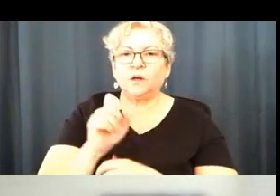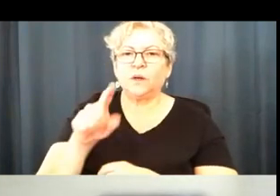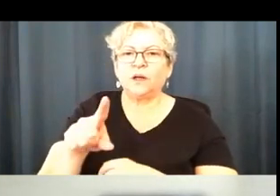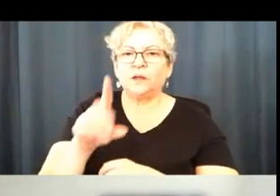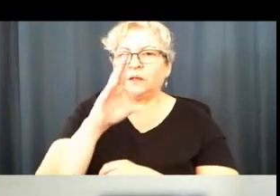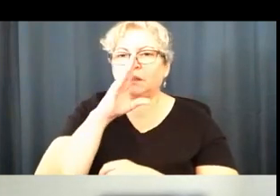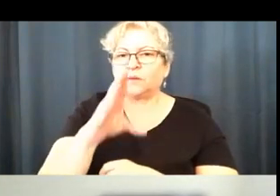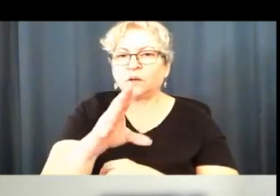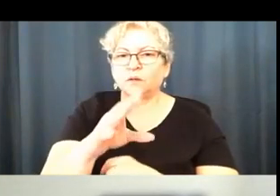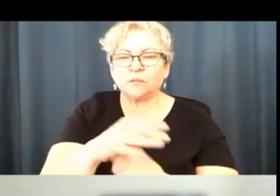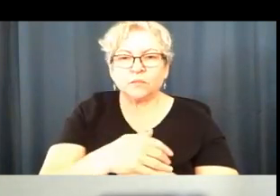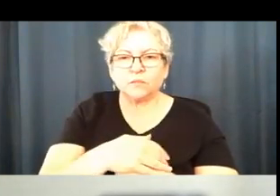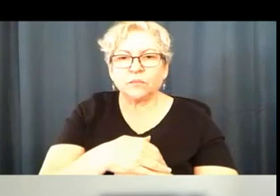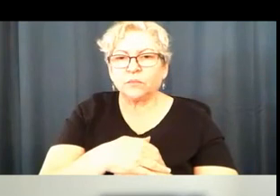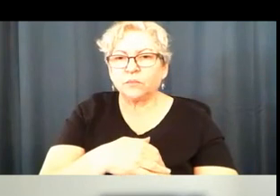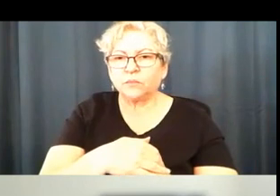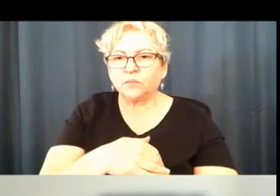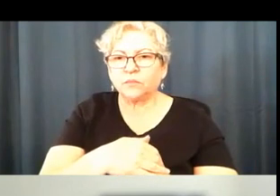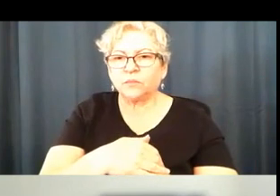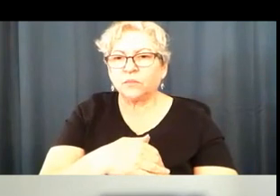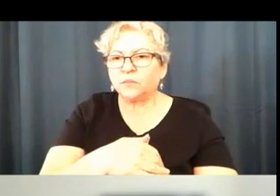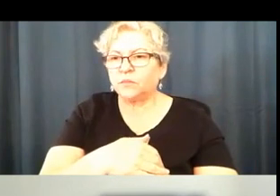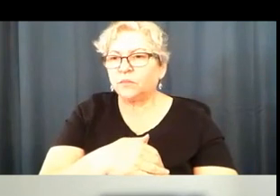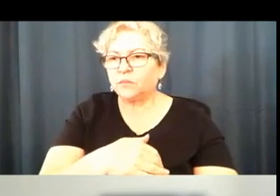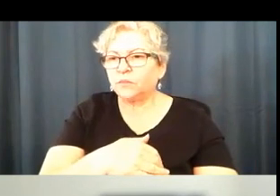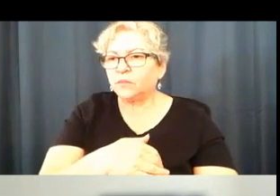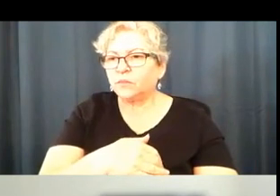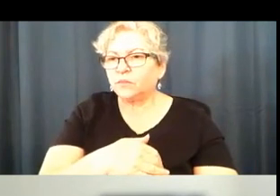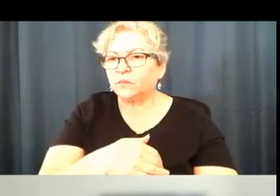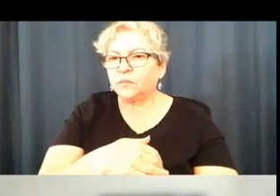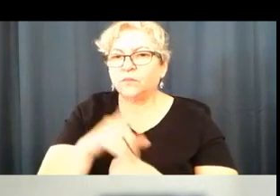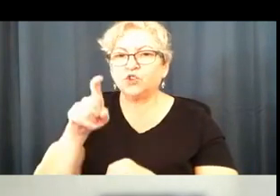Next question is, should language on our links